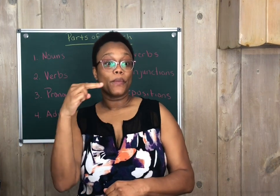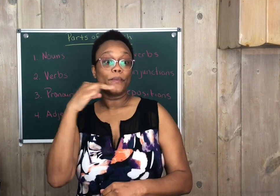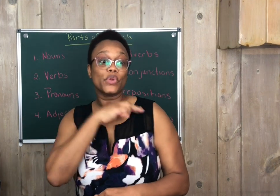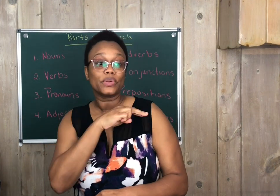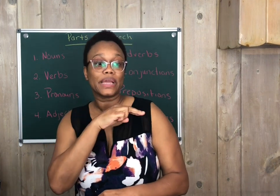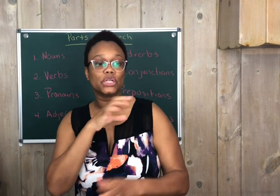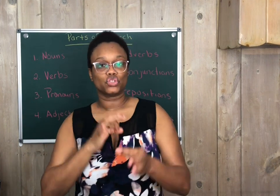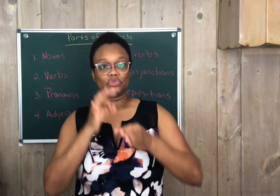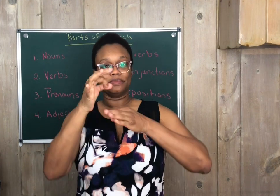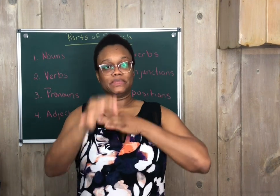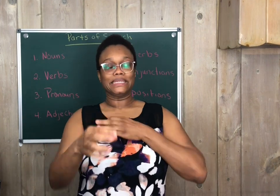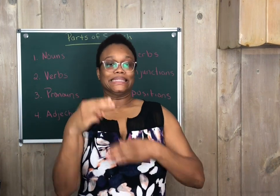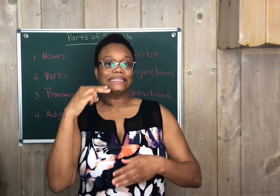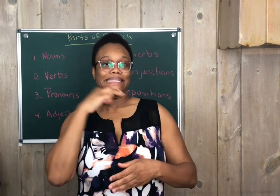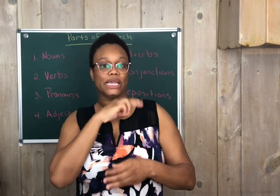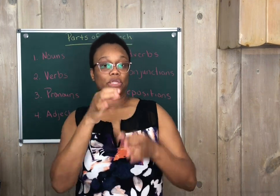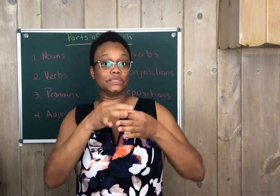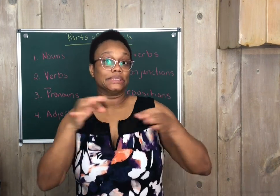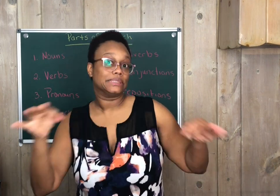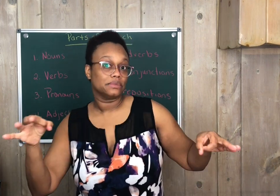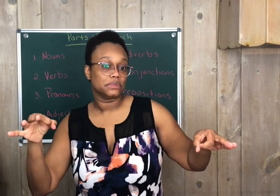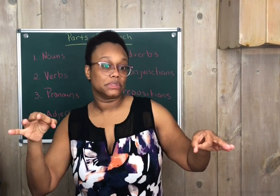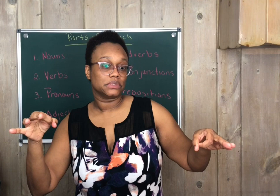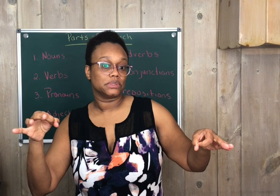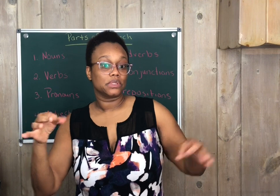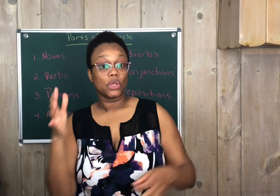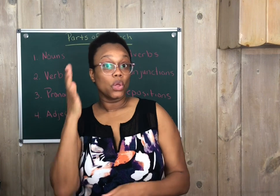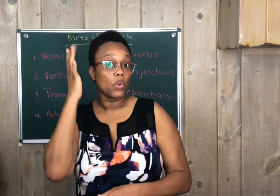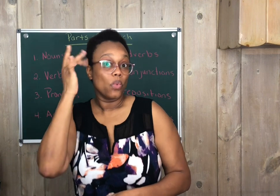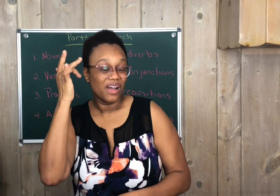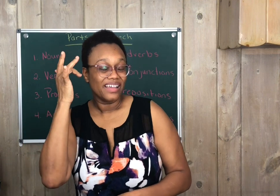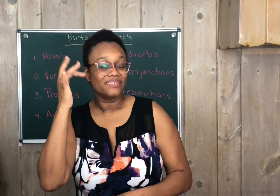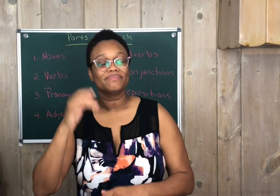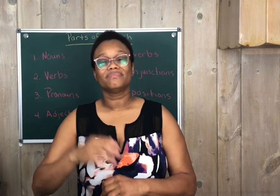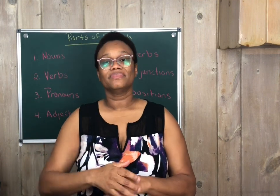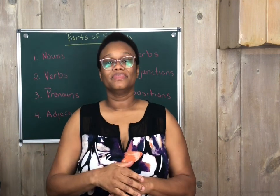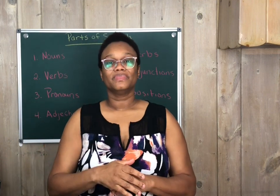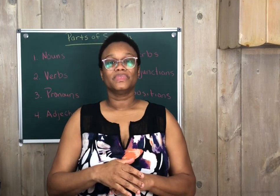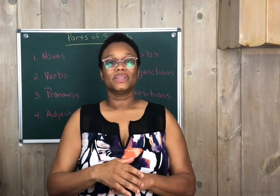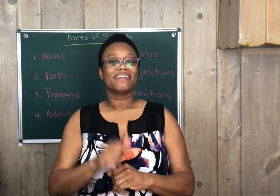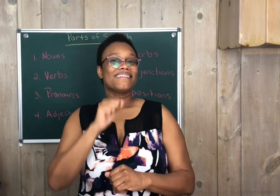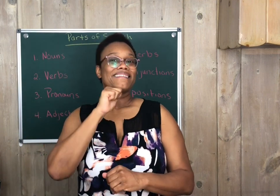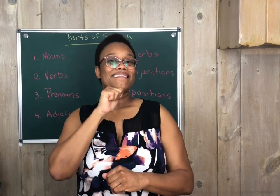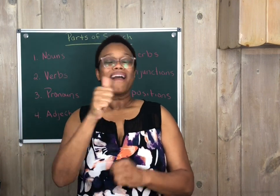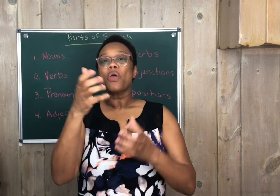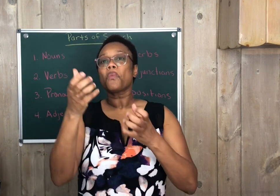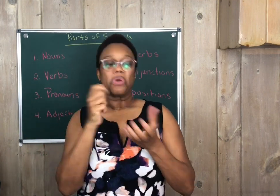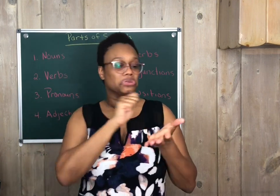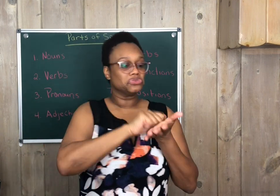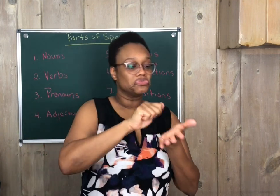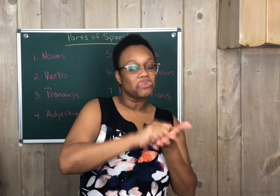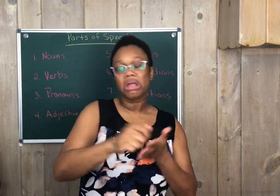But pronouns replace nouns and sentences Now, why does that happen?